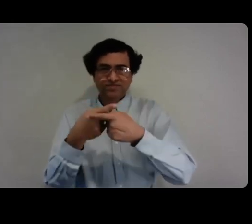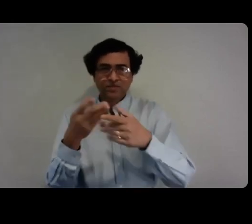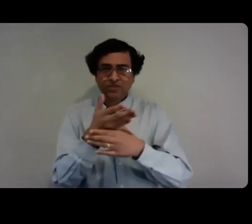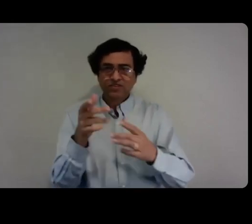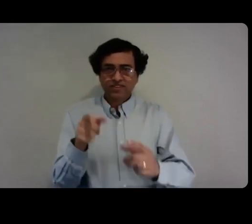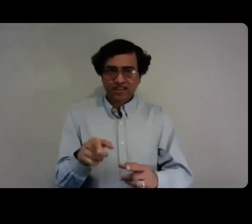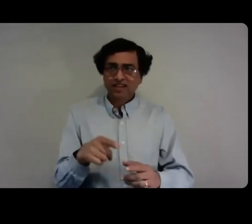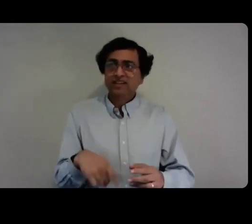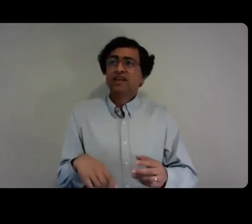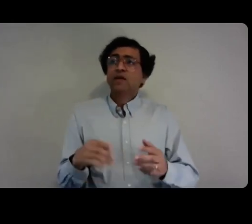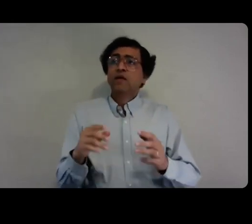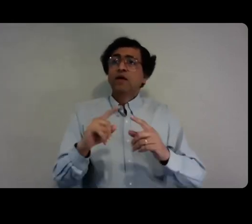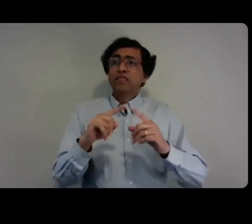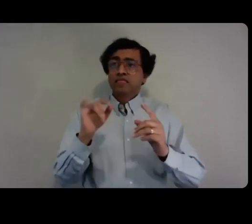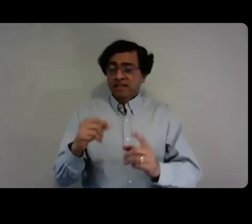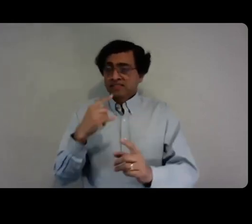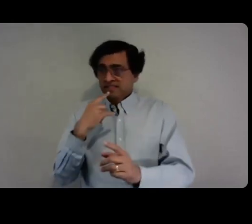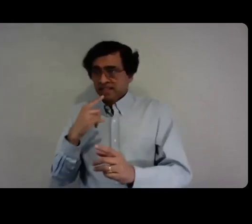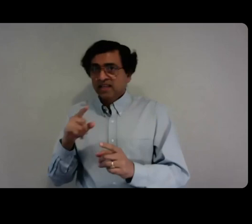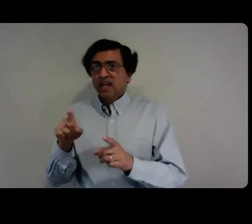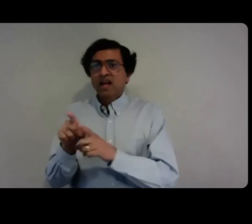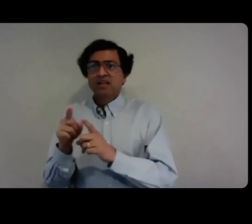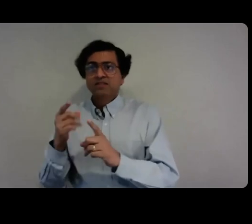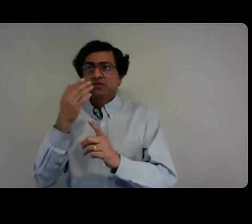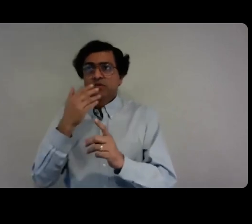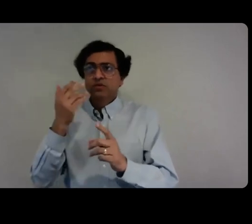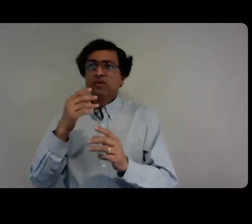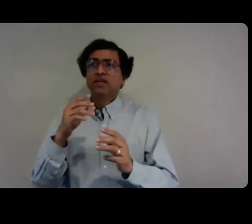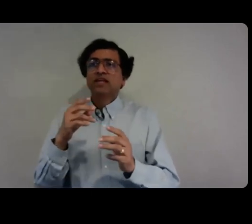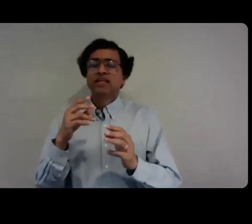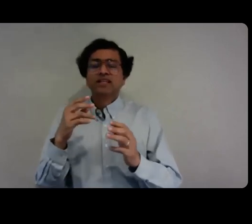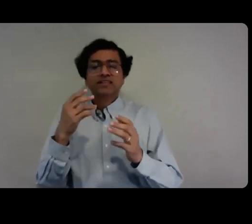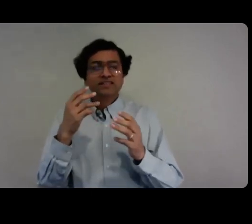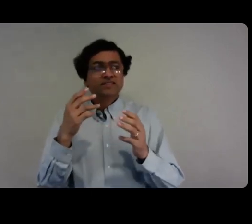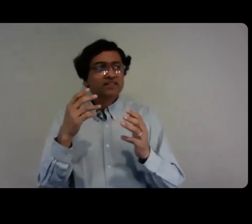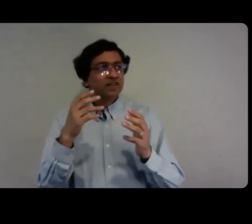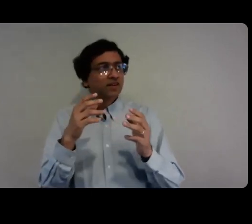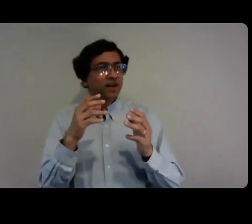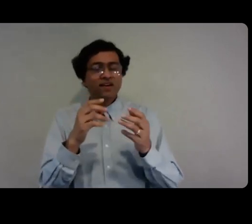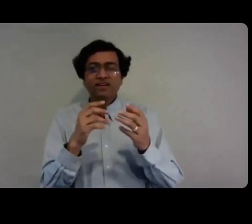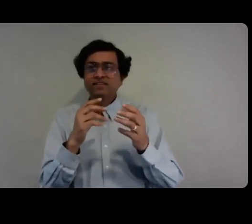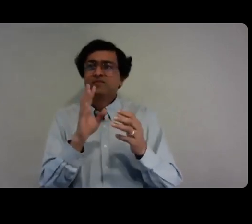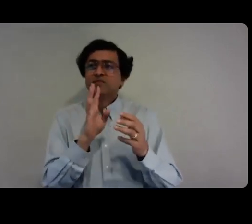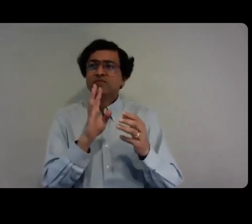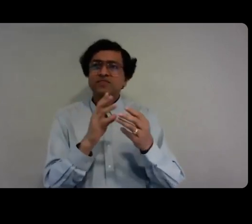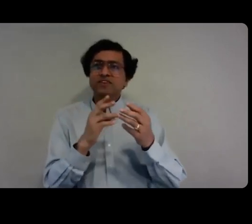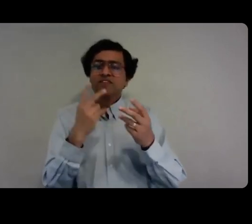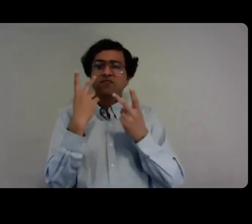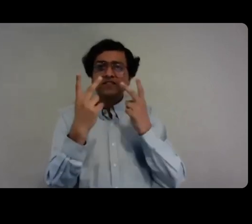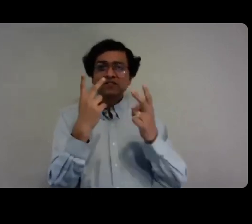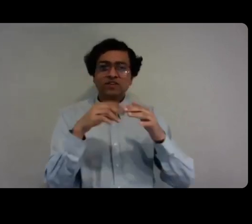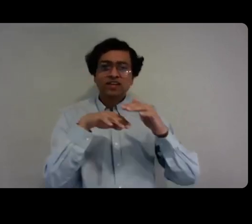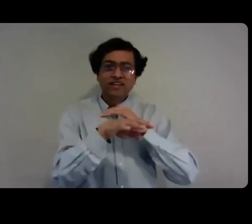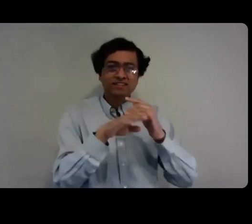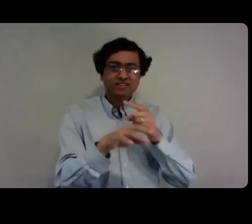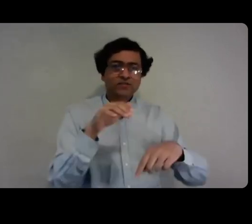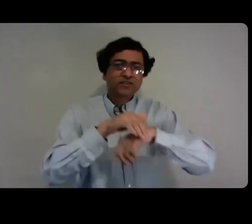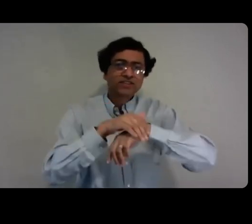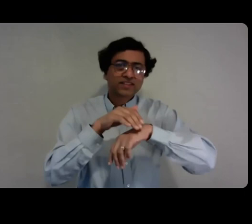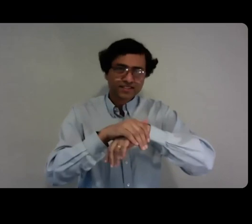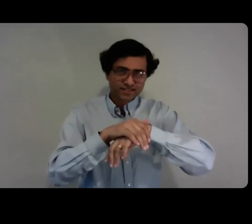it can be somewhat frustrating for deaf students to access language that way.